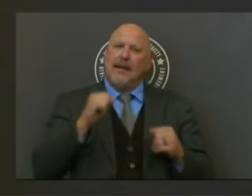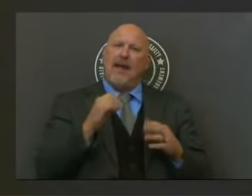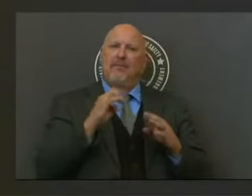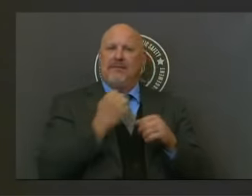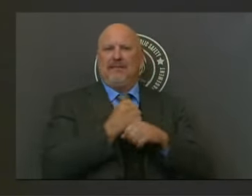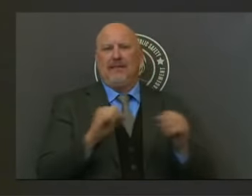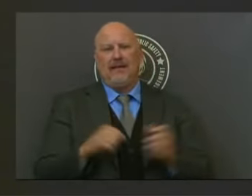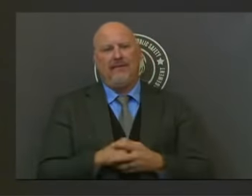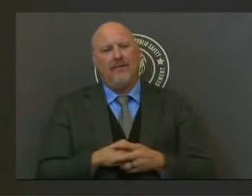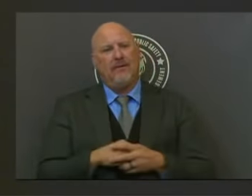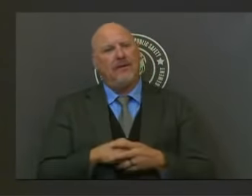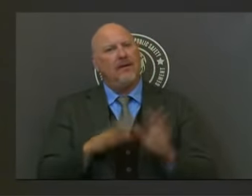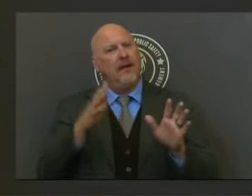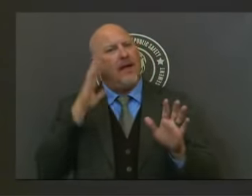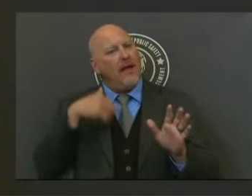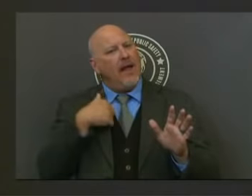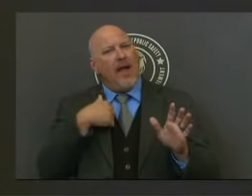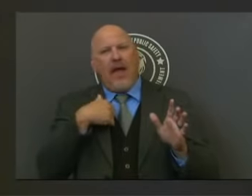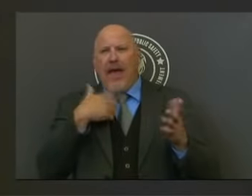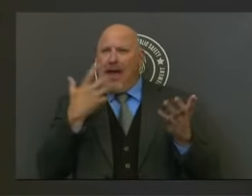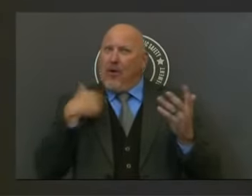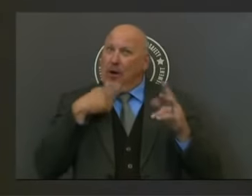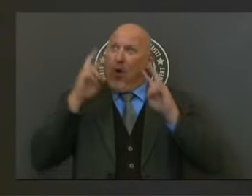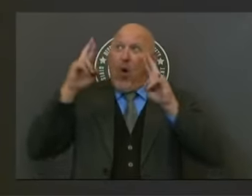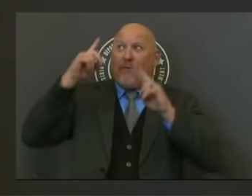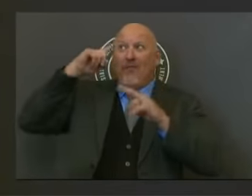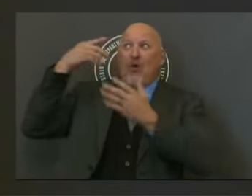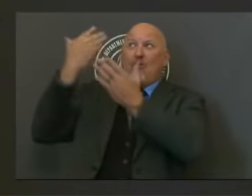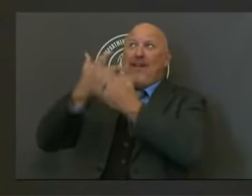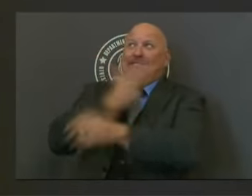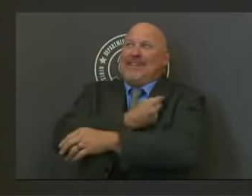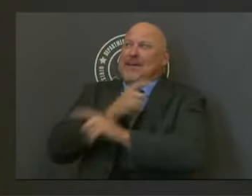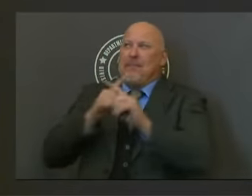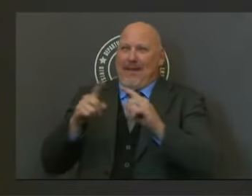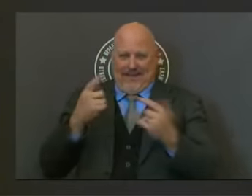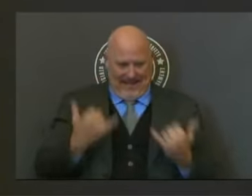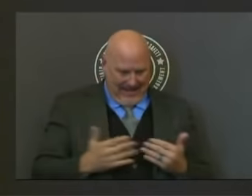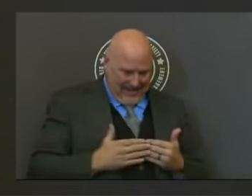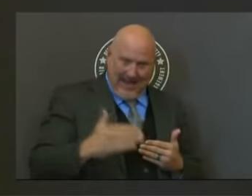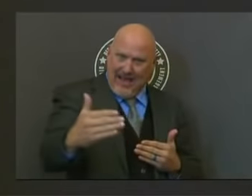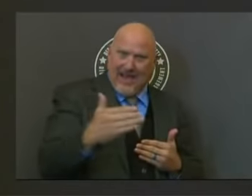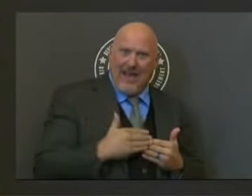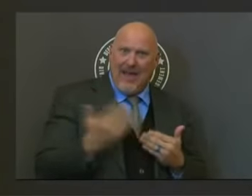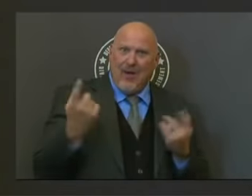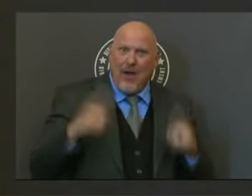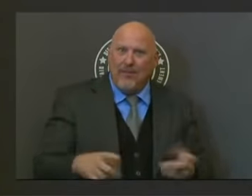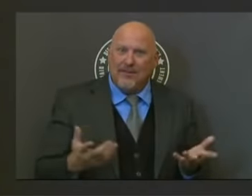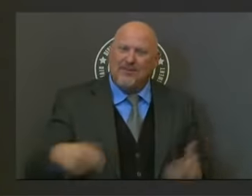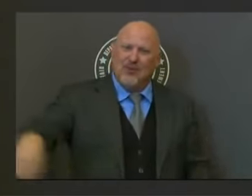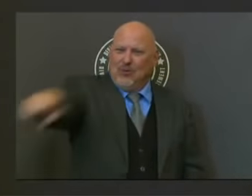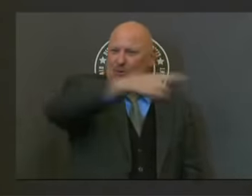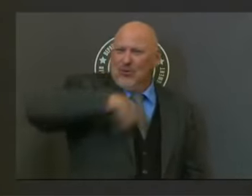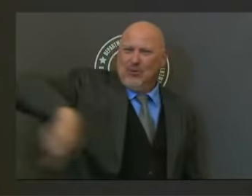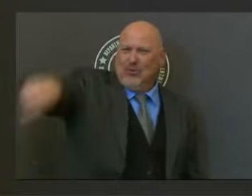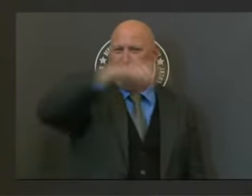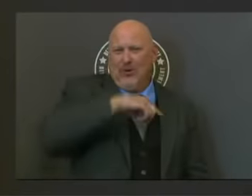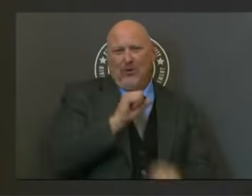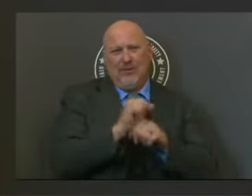in that in game which is to make it safely through until this